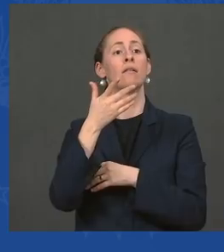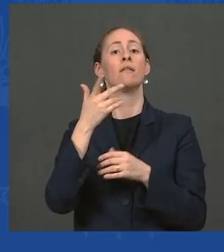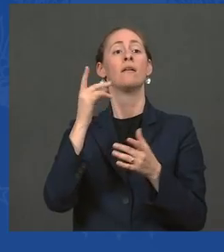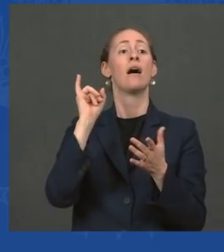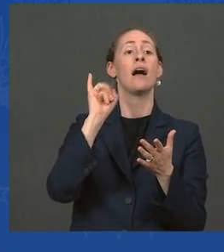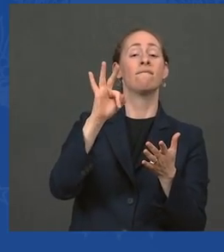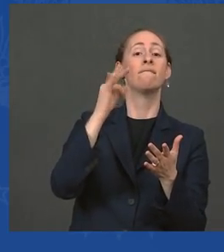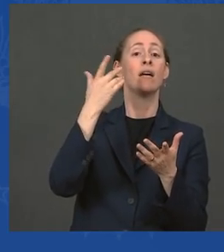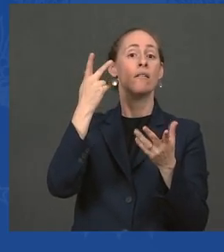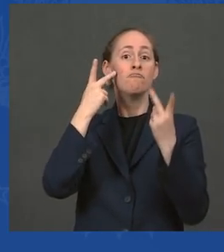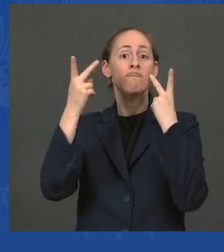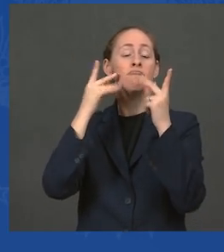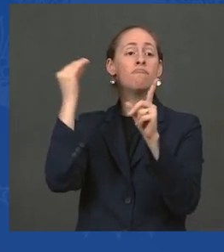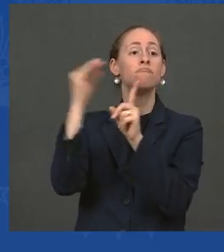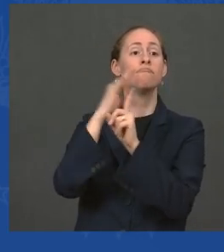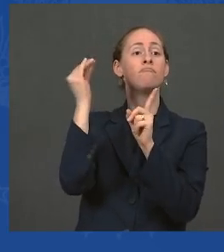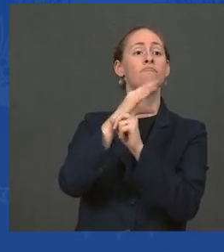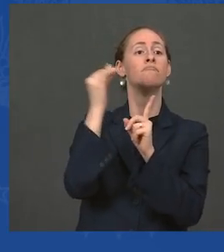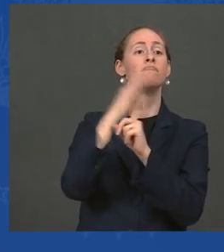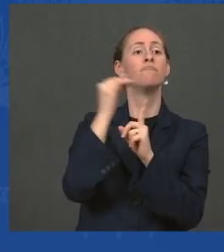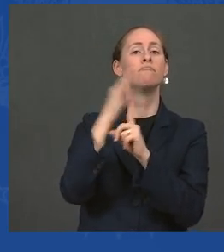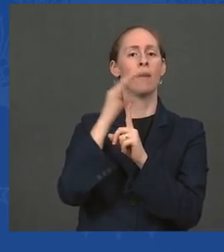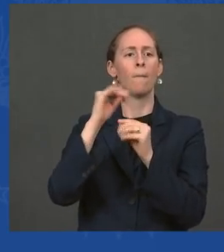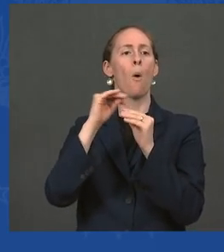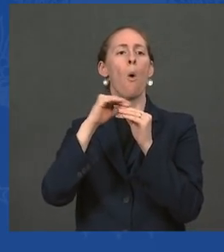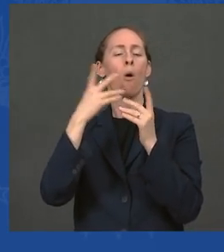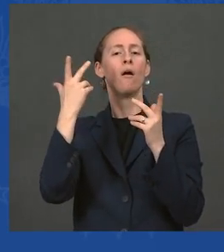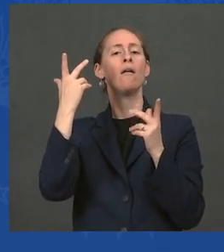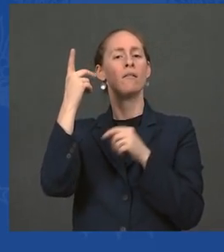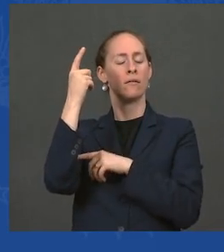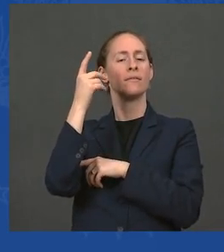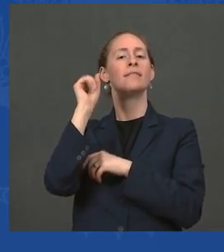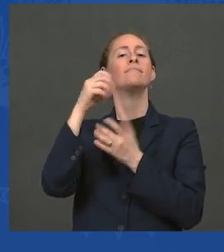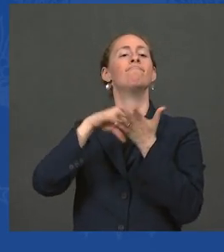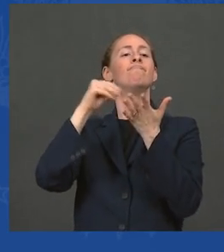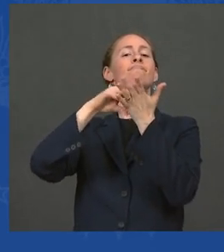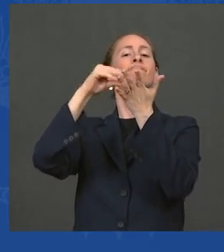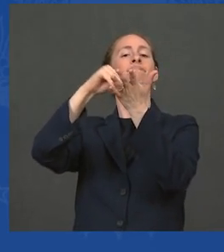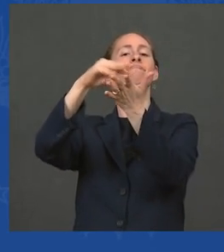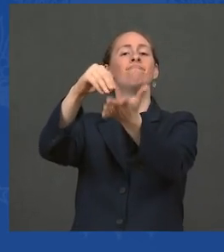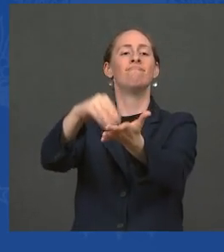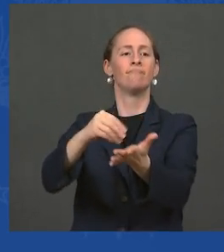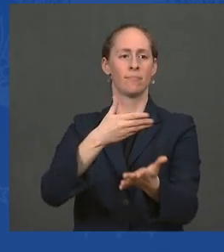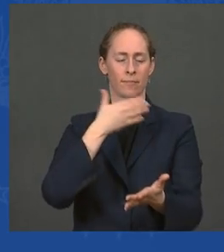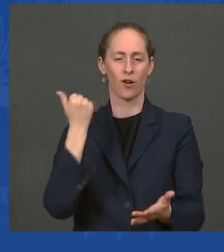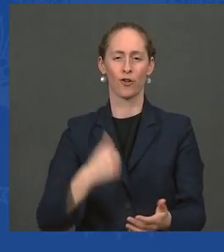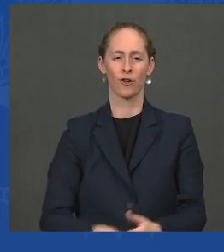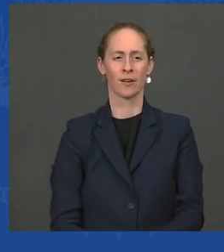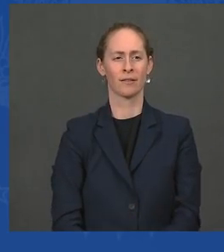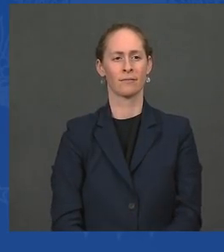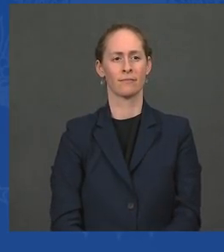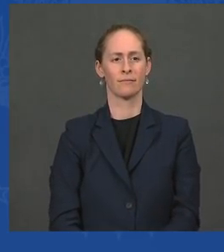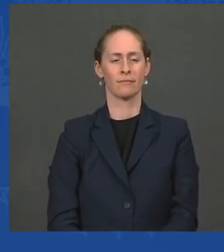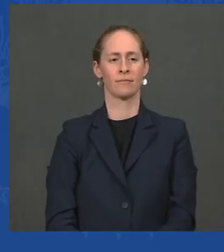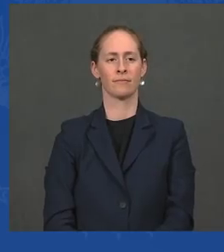not different words, spoken -- spoken -- than the child coming from a middle-class home.